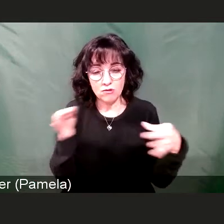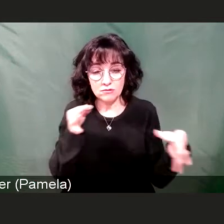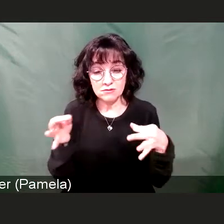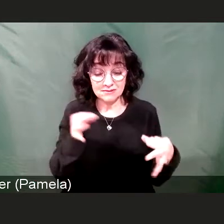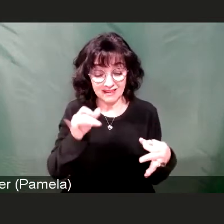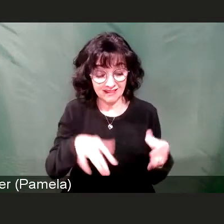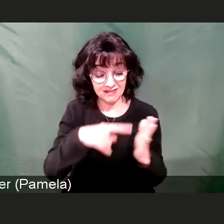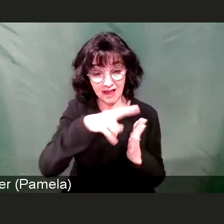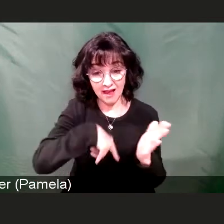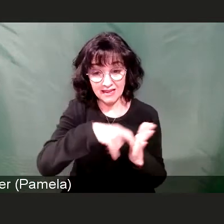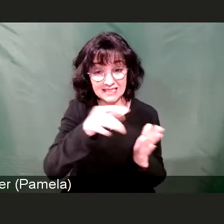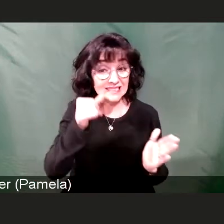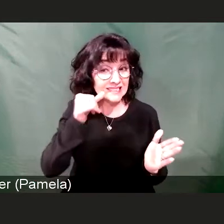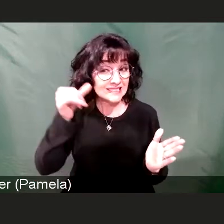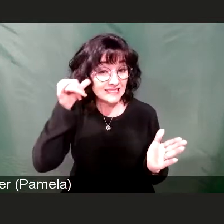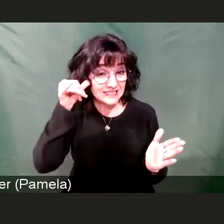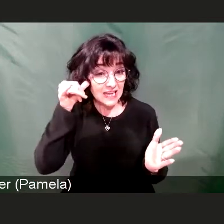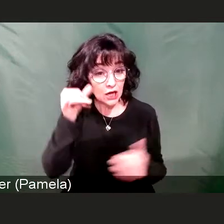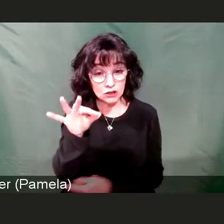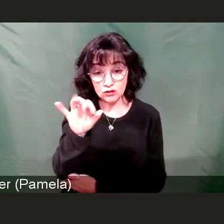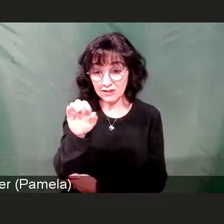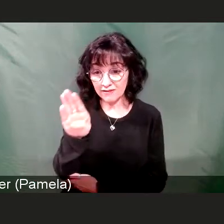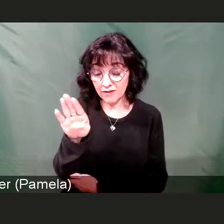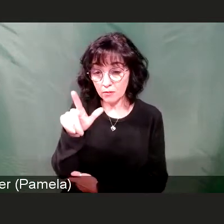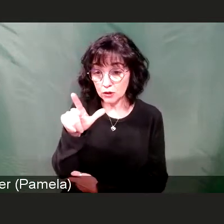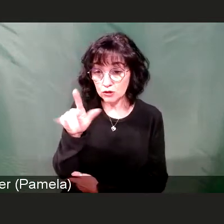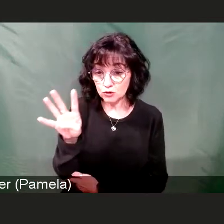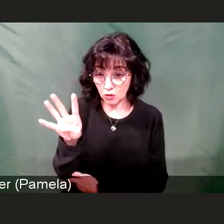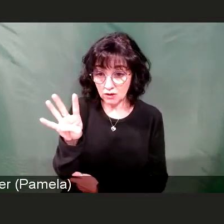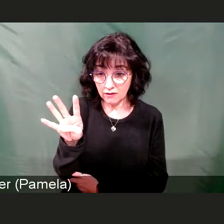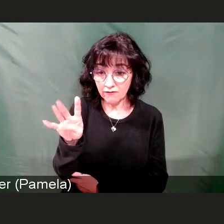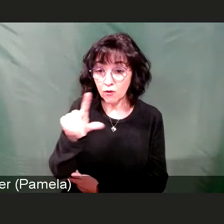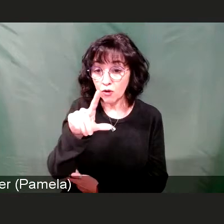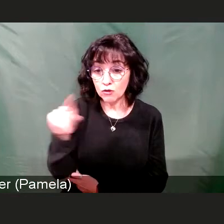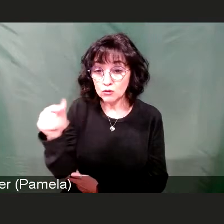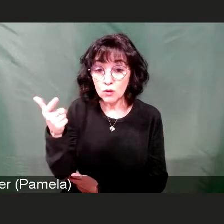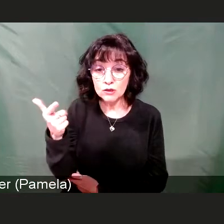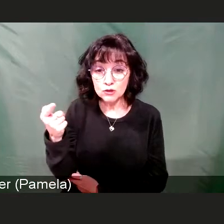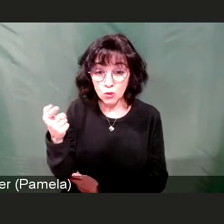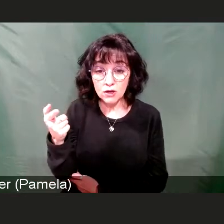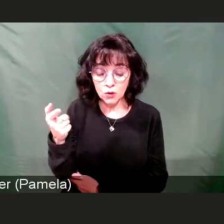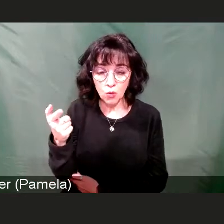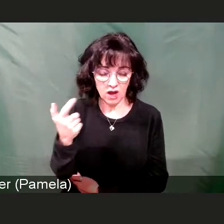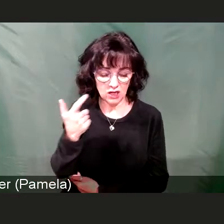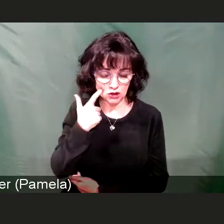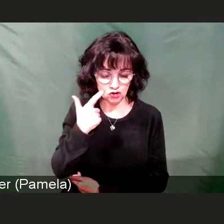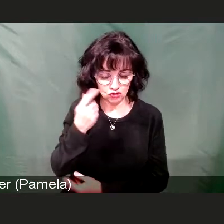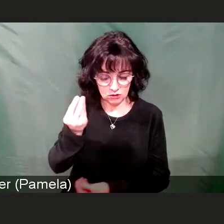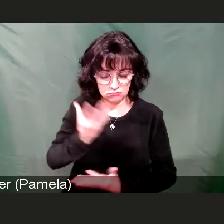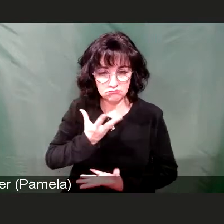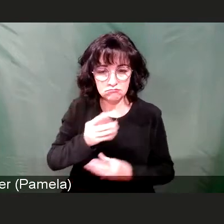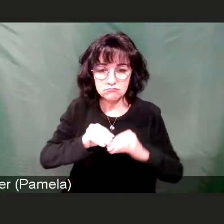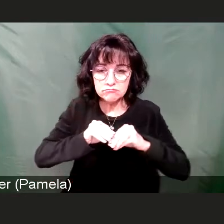yesterday being February 24th, 2021. The New England Journal of Medicine had an article